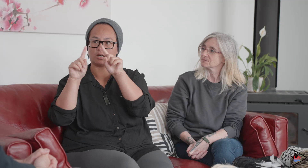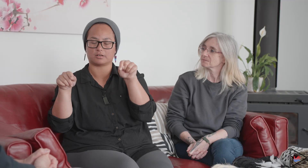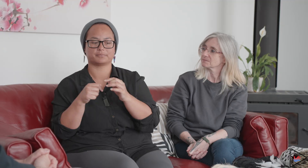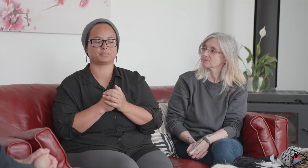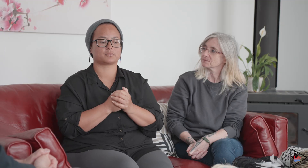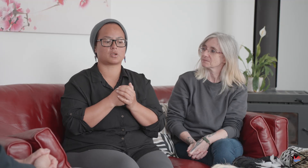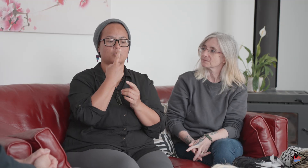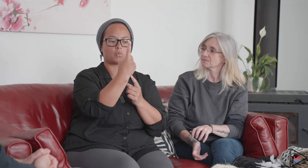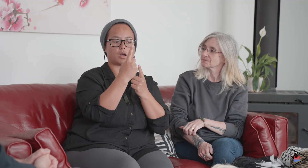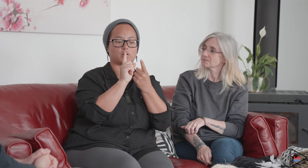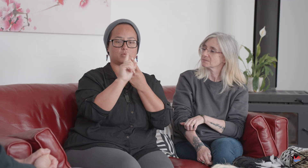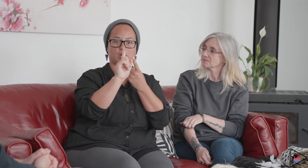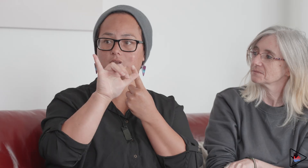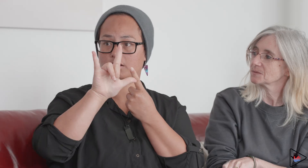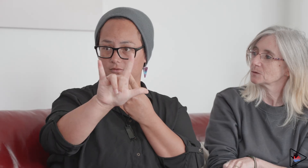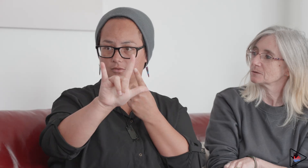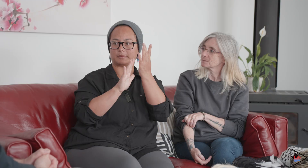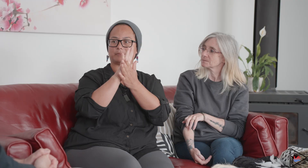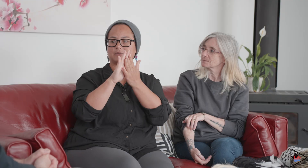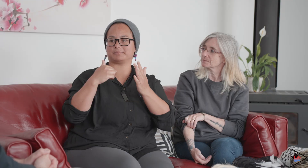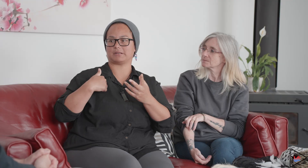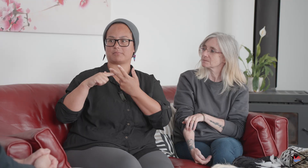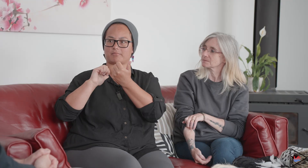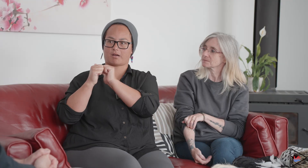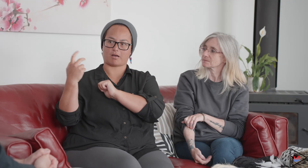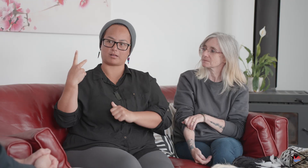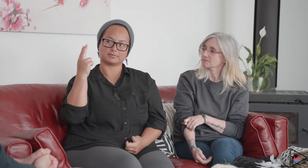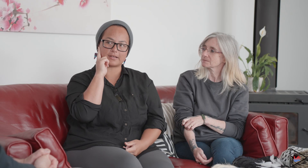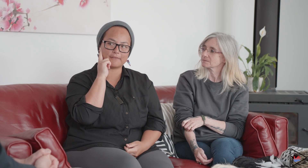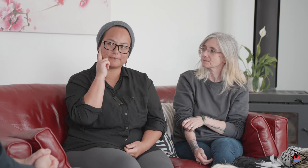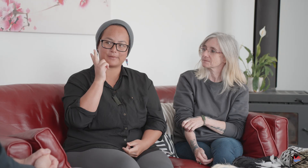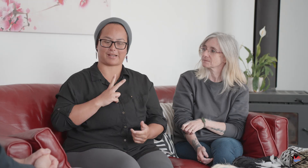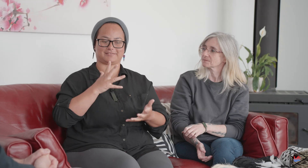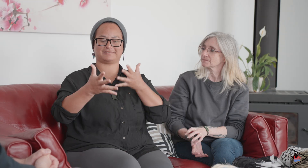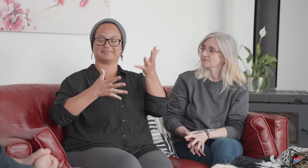And also I have three different pictures. The first one is an I Love You sign that